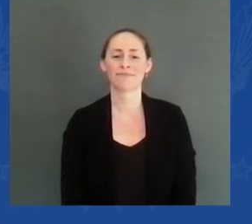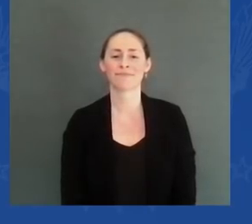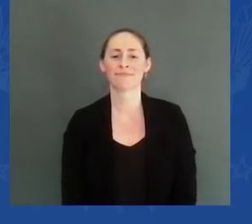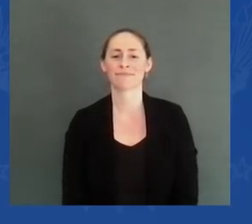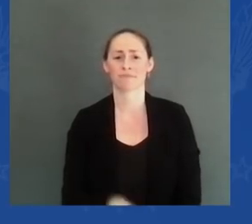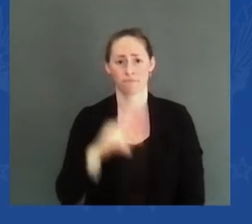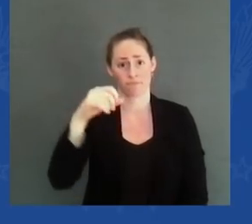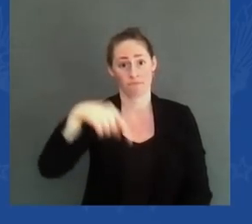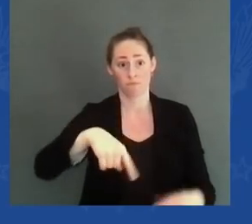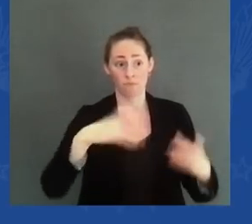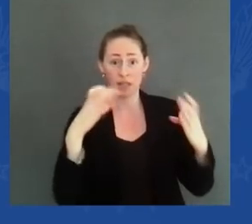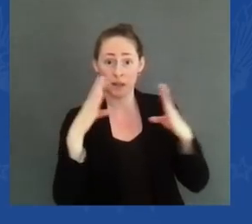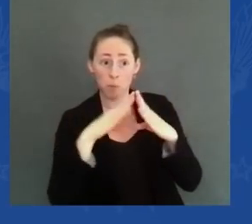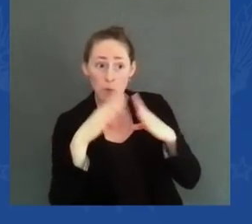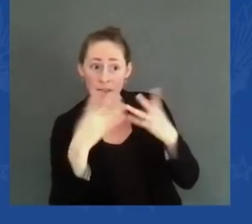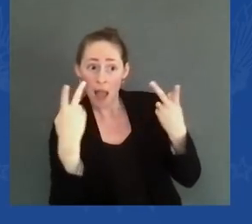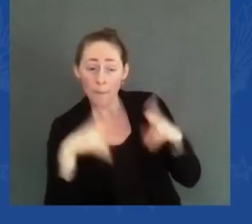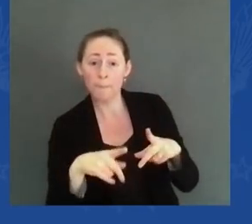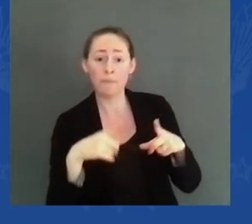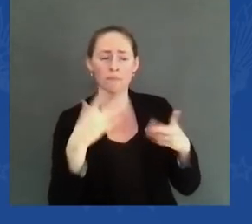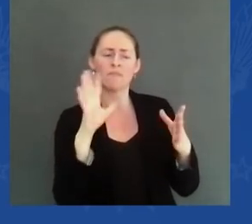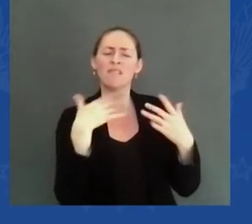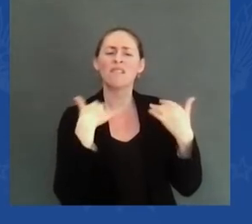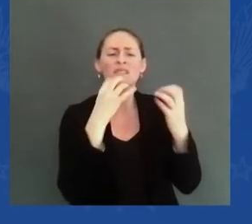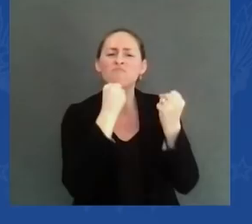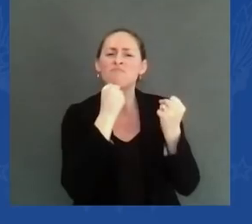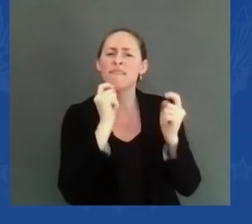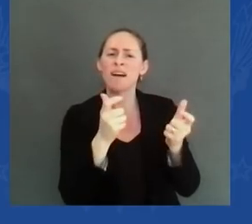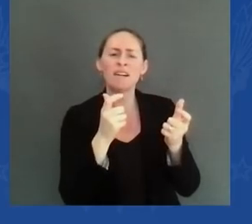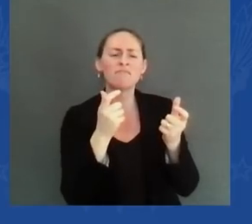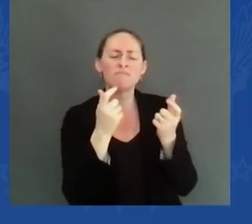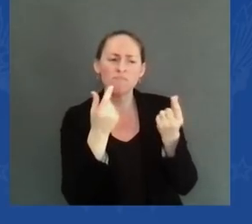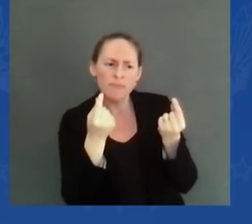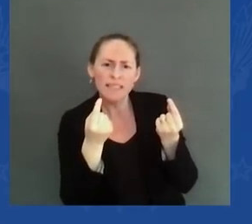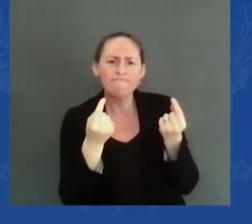so to see and witness the loss of life and property.